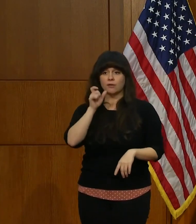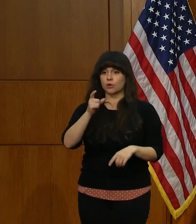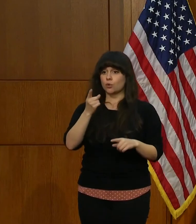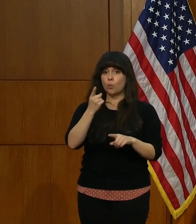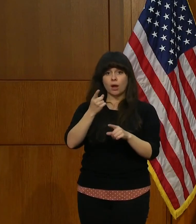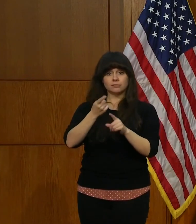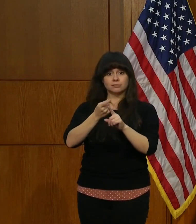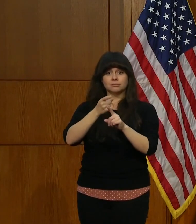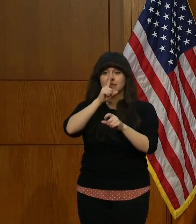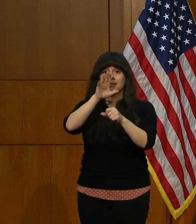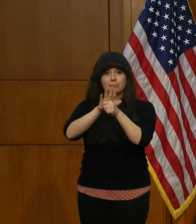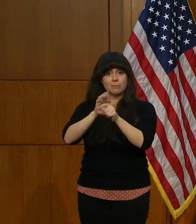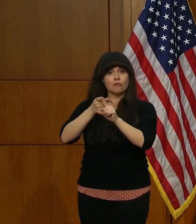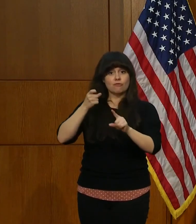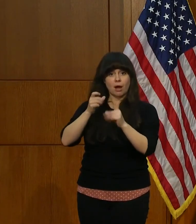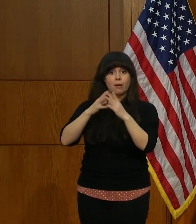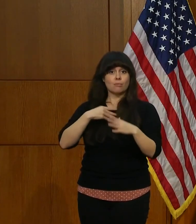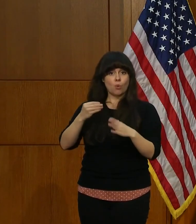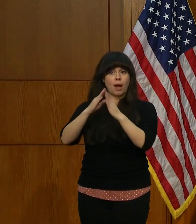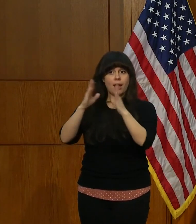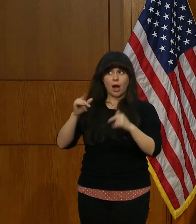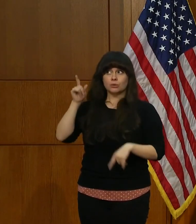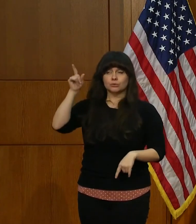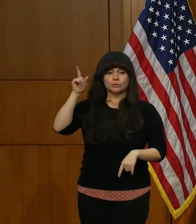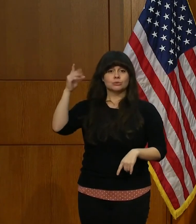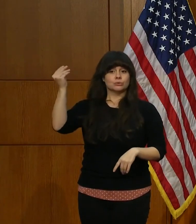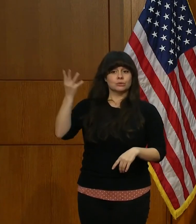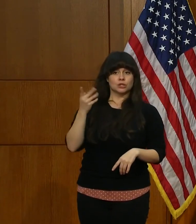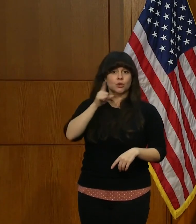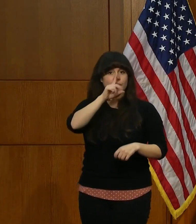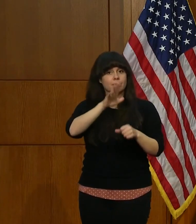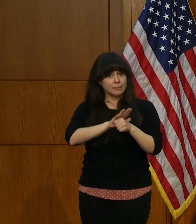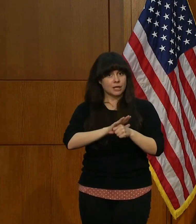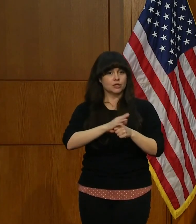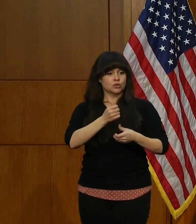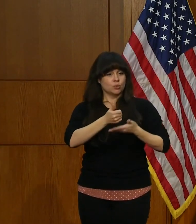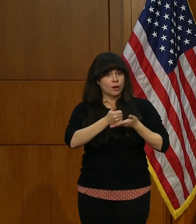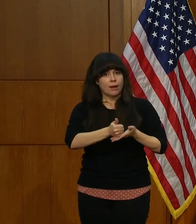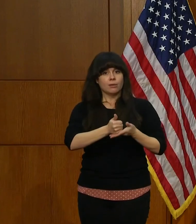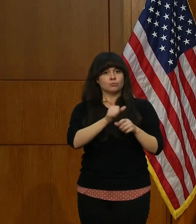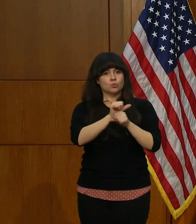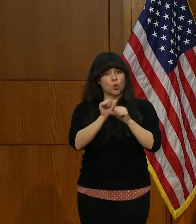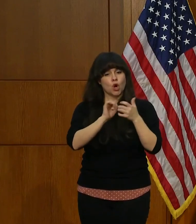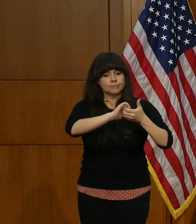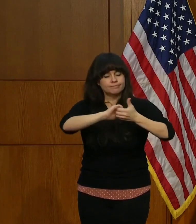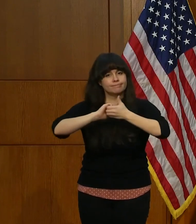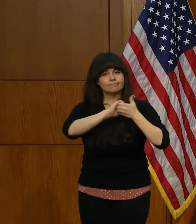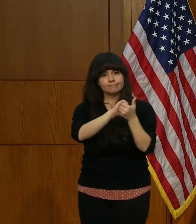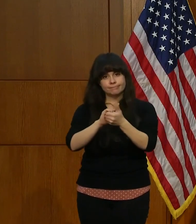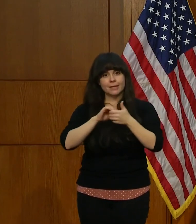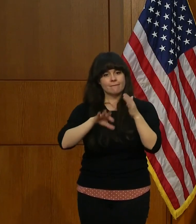HAVE NOT HEARD SINCE THE PANDEMIC BEGAN. AND THAT IS A COMMITMENT AT THE NATIONAL